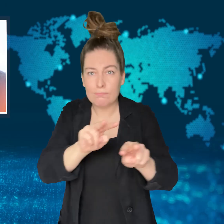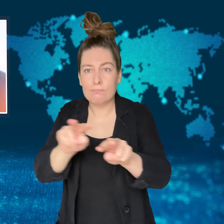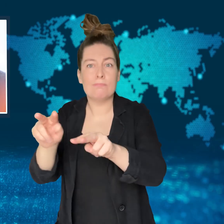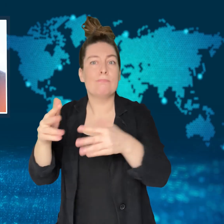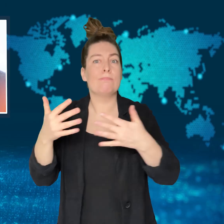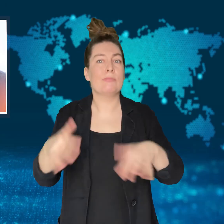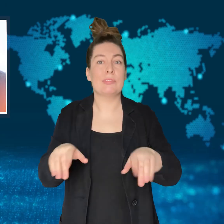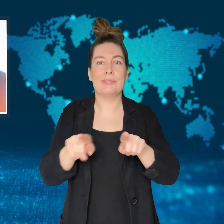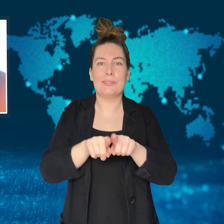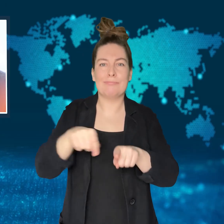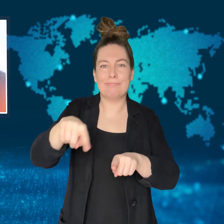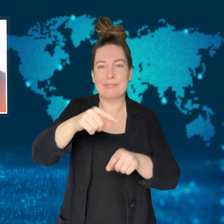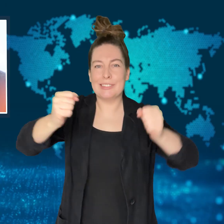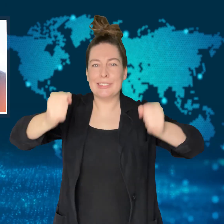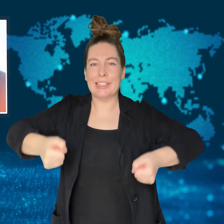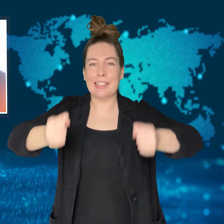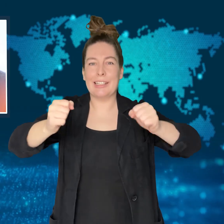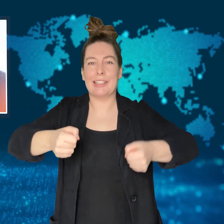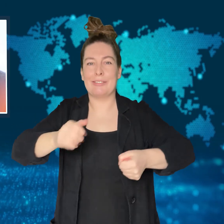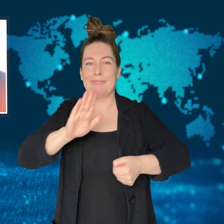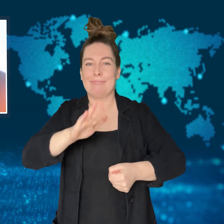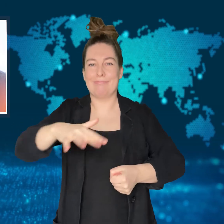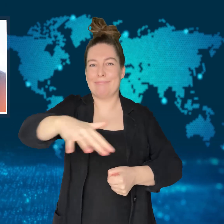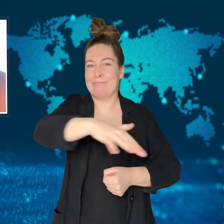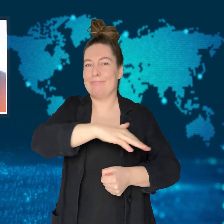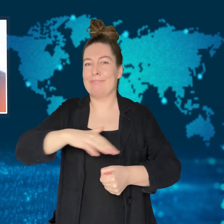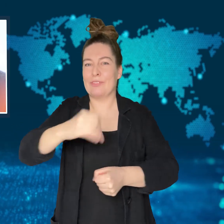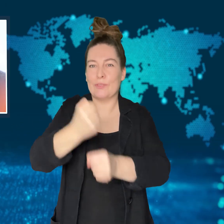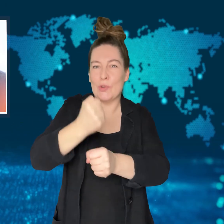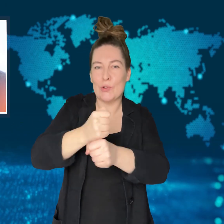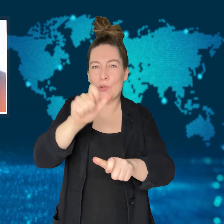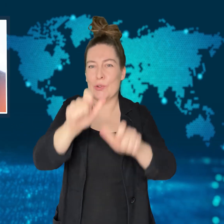The resort's management also expressed support